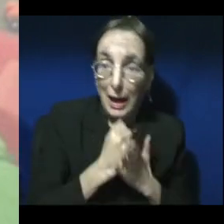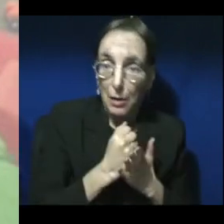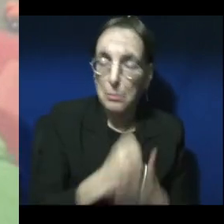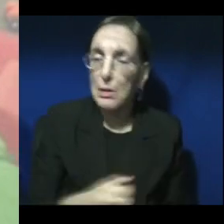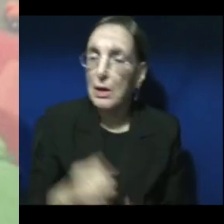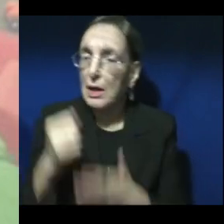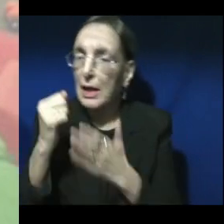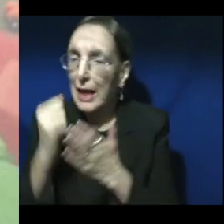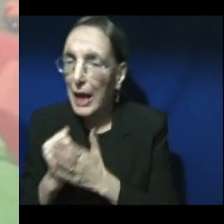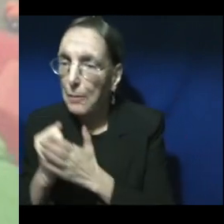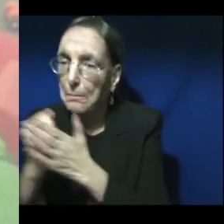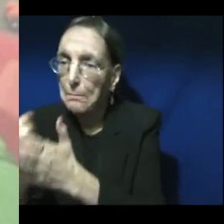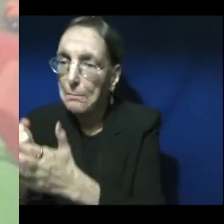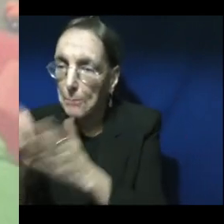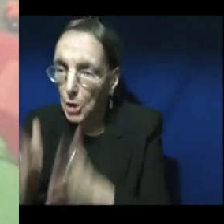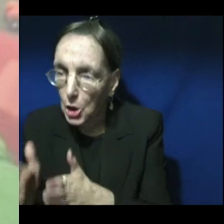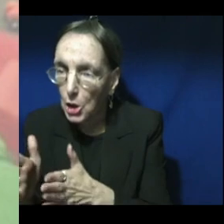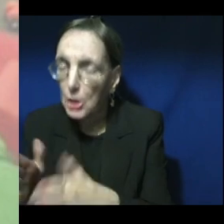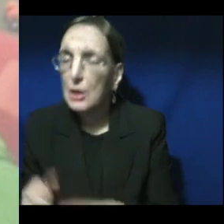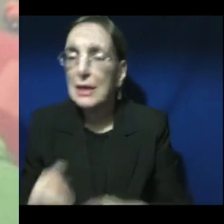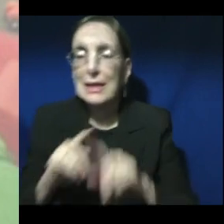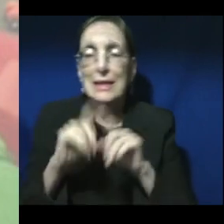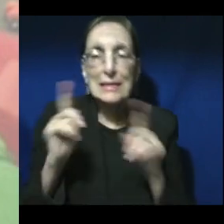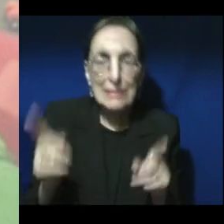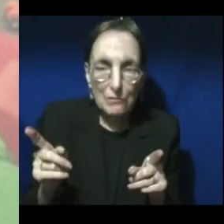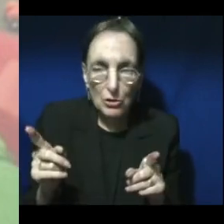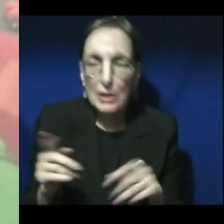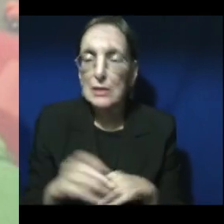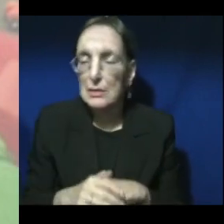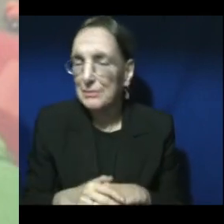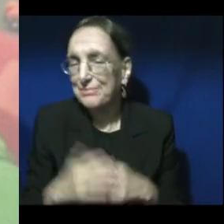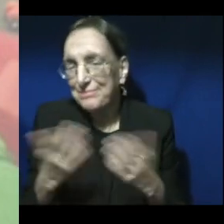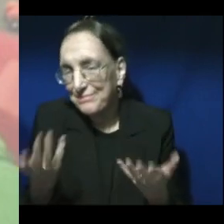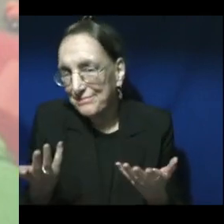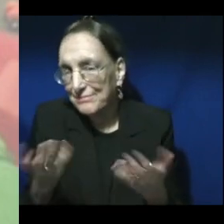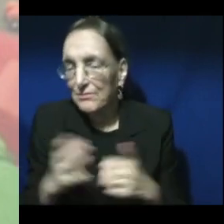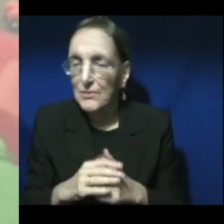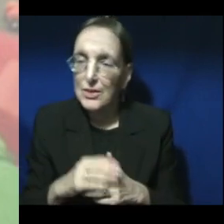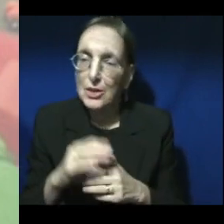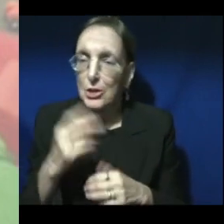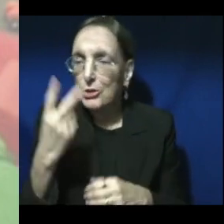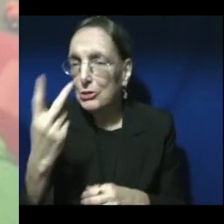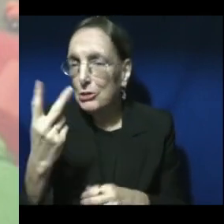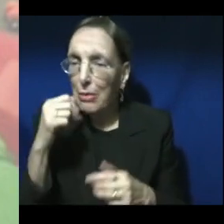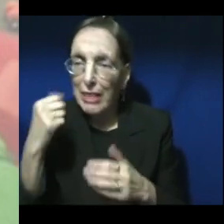look up on the screen. You can tell it’s two letters. Yet those two letters had a huge impact.